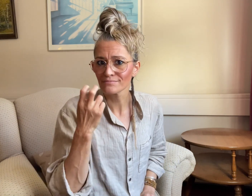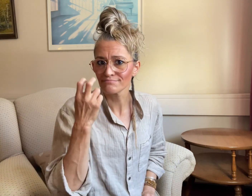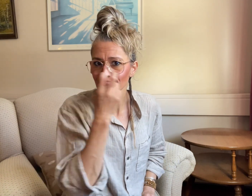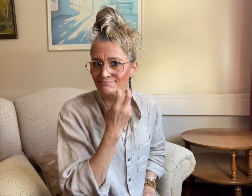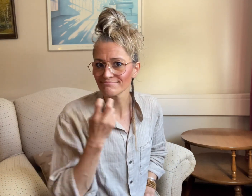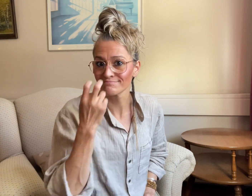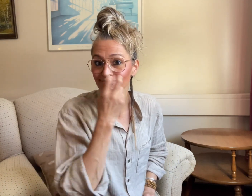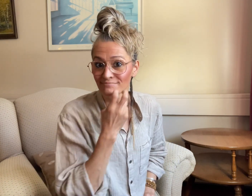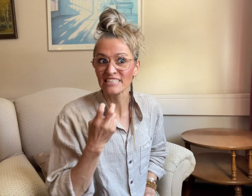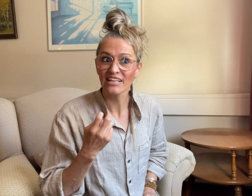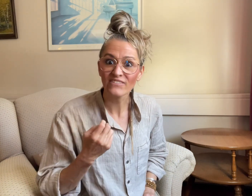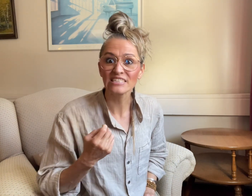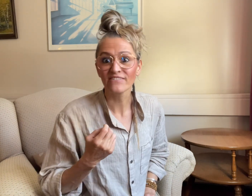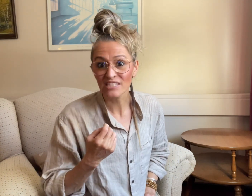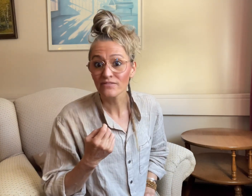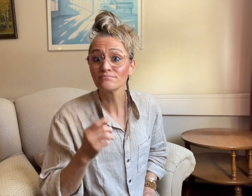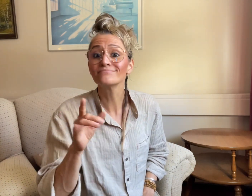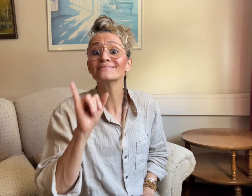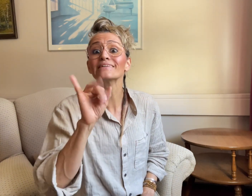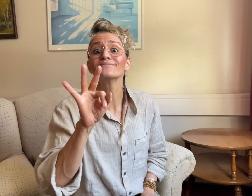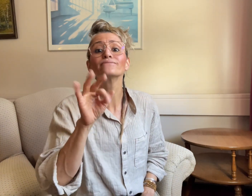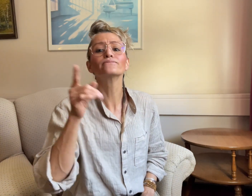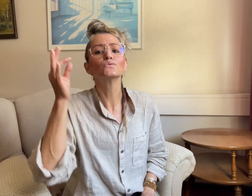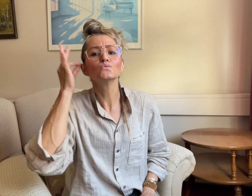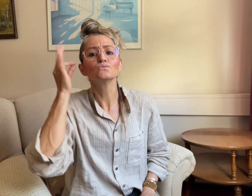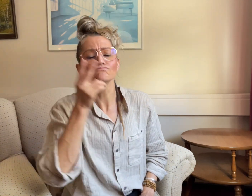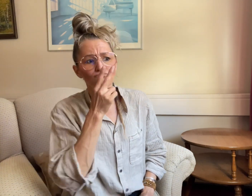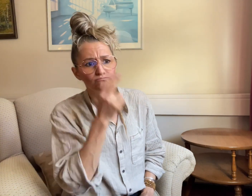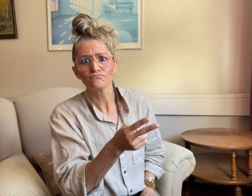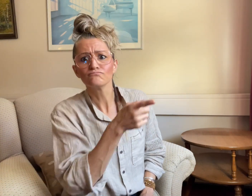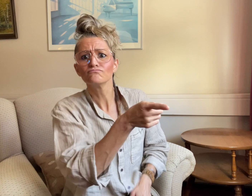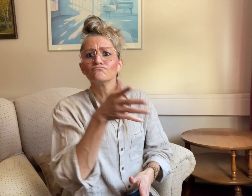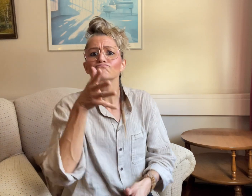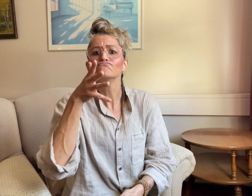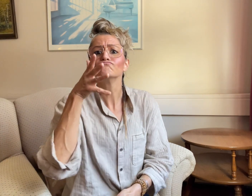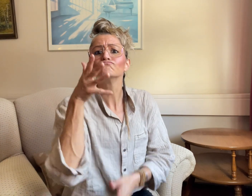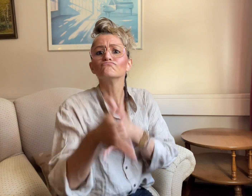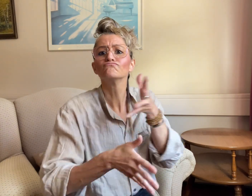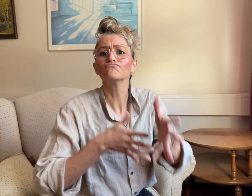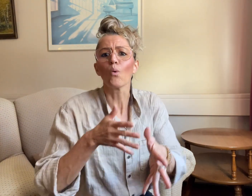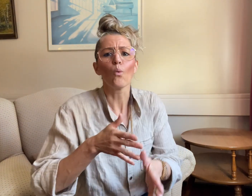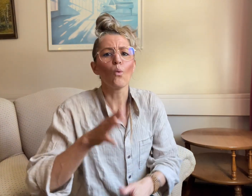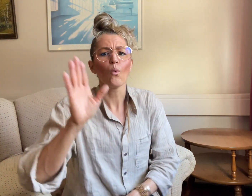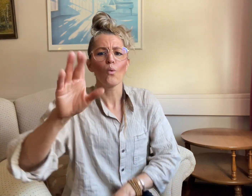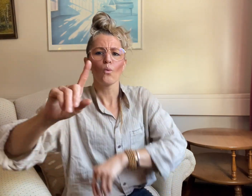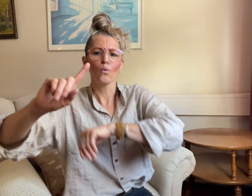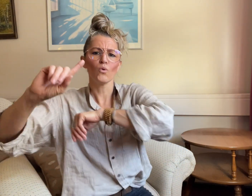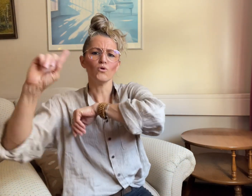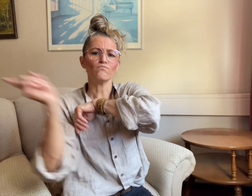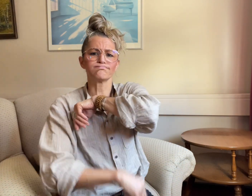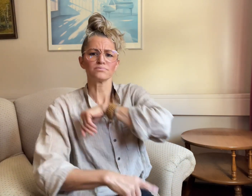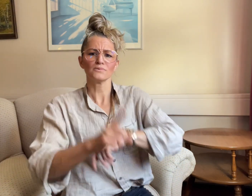to sign, instead, they communicated orally. If someone